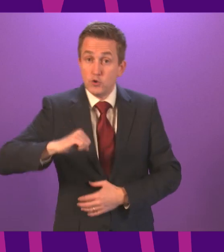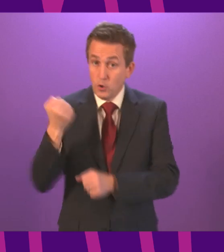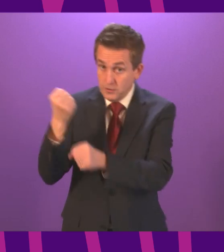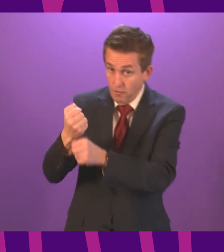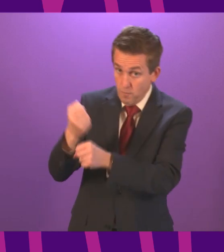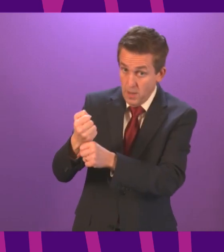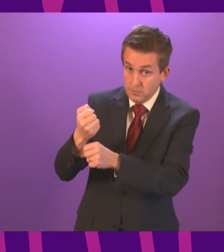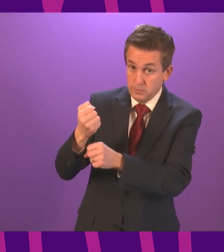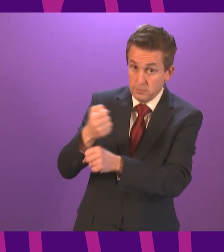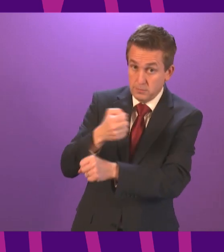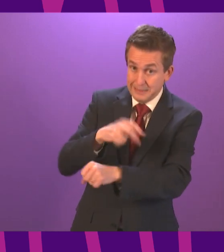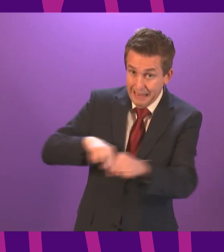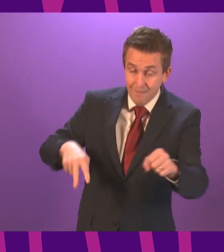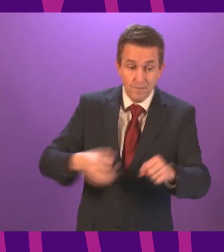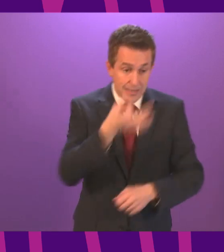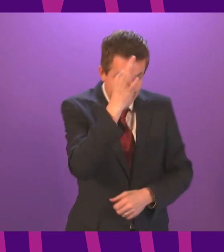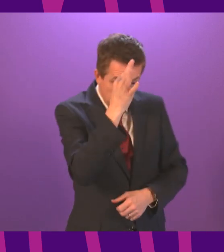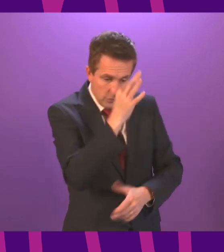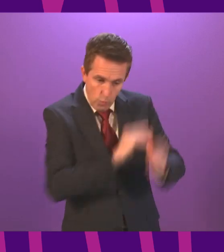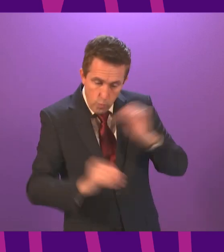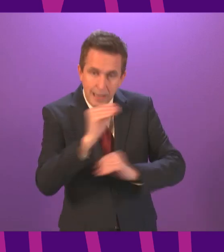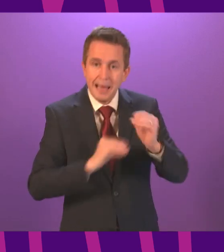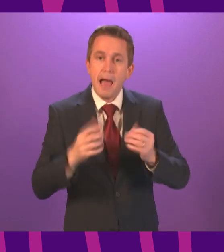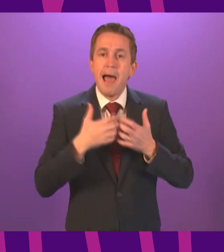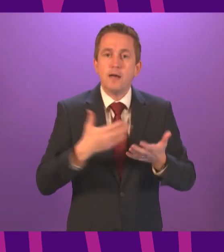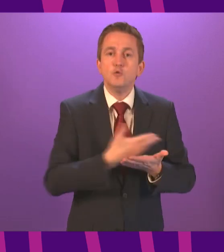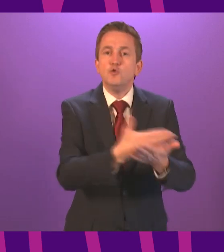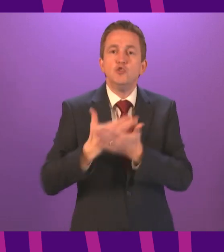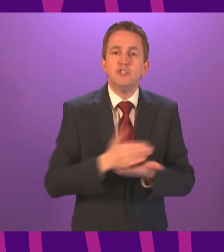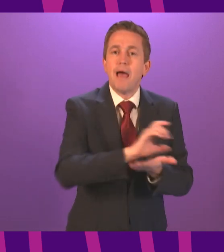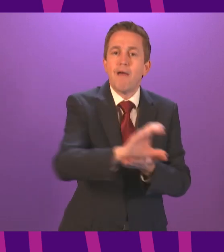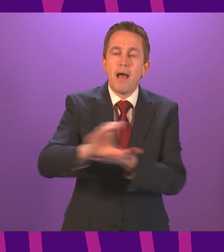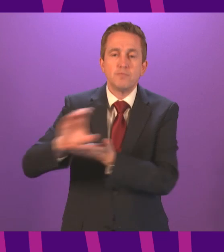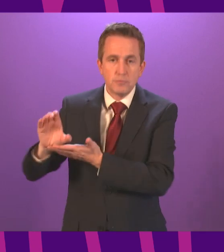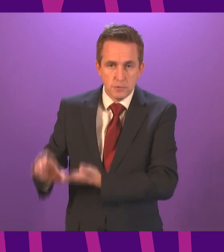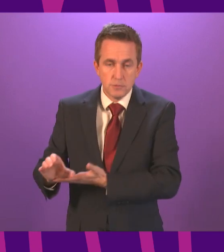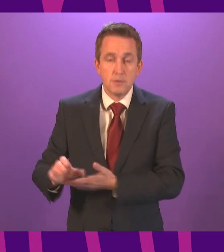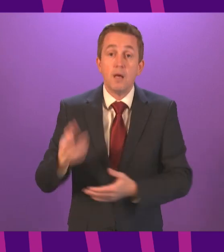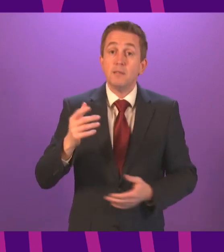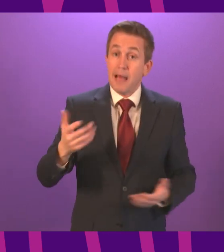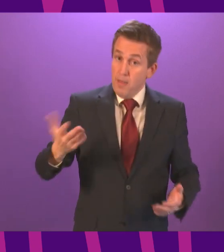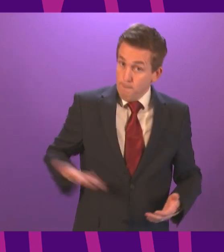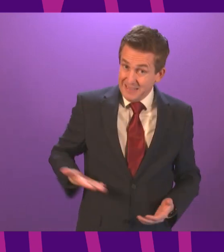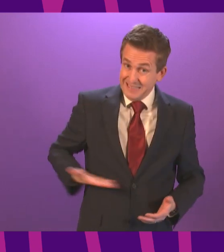about the allocation of that funding. The business support grant scheme is already open to applications from businesses.